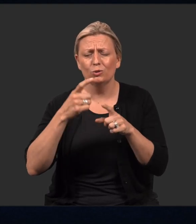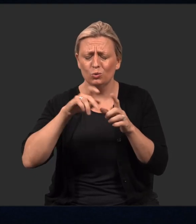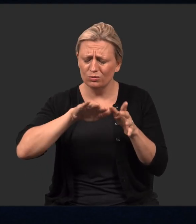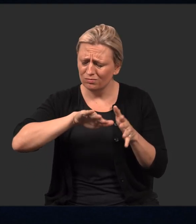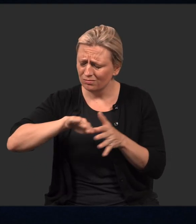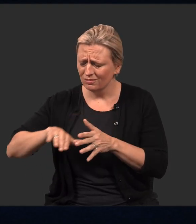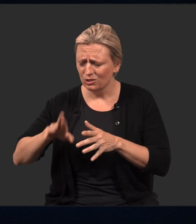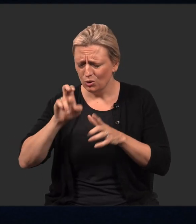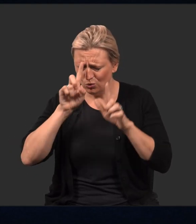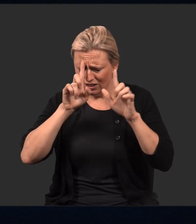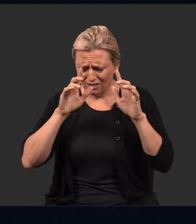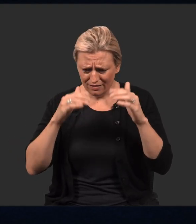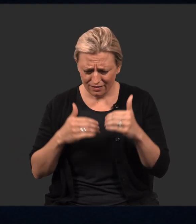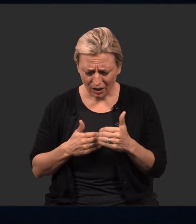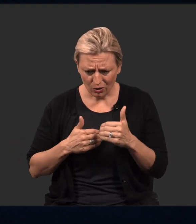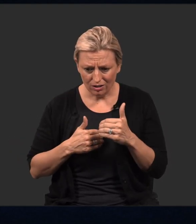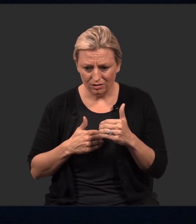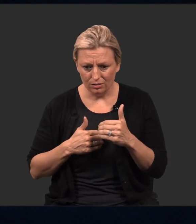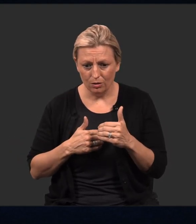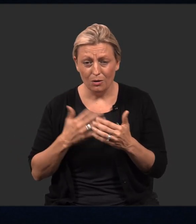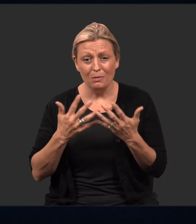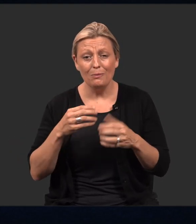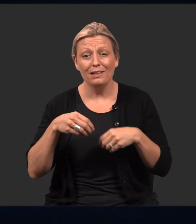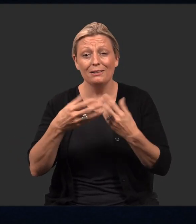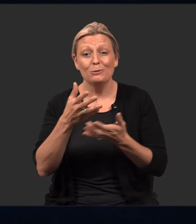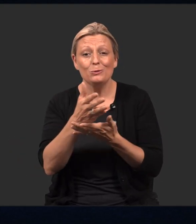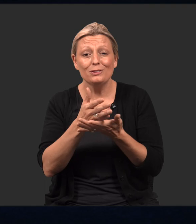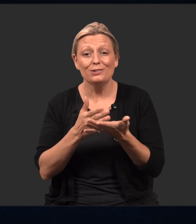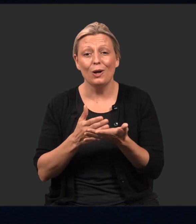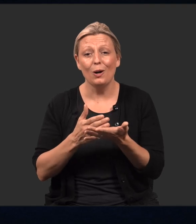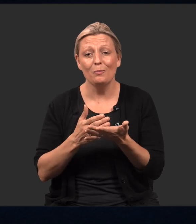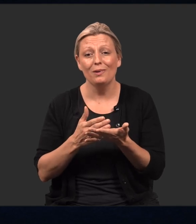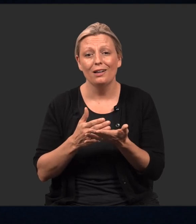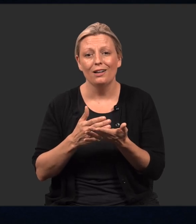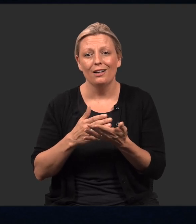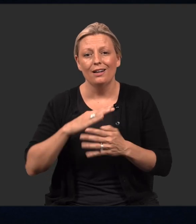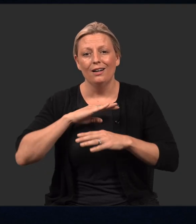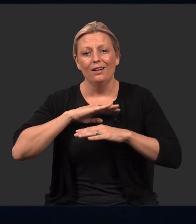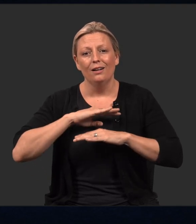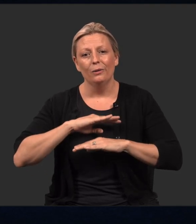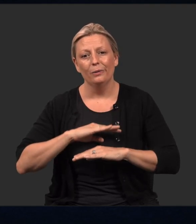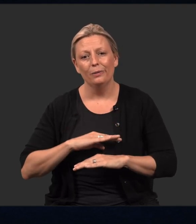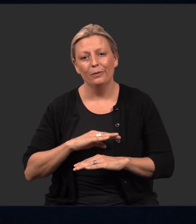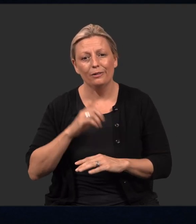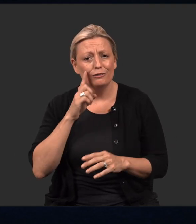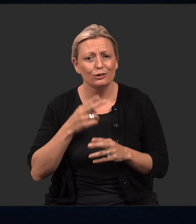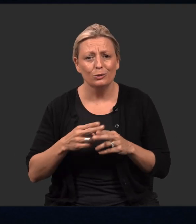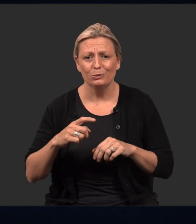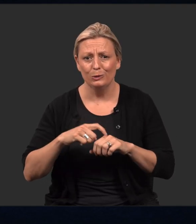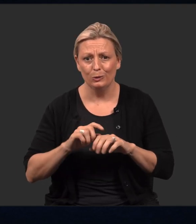You can set those feelings aside and re-center yourself; maybe give yourself some relief for the short term.